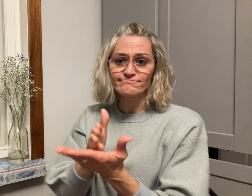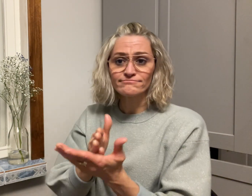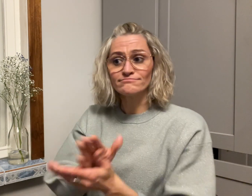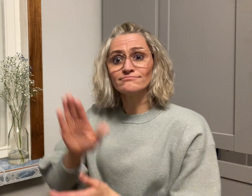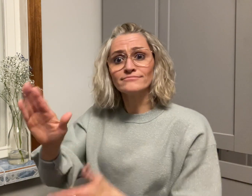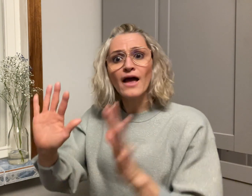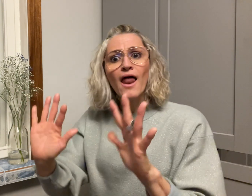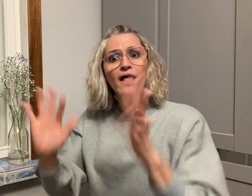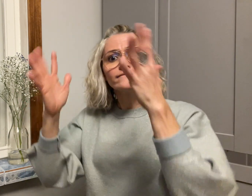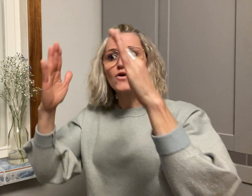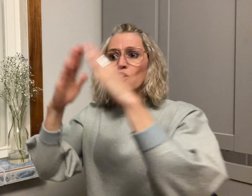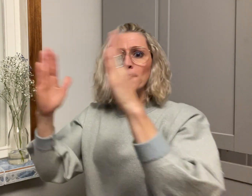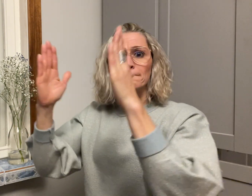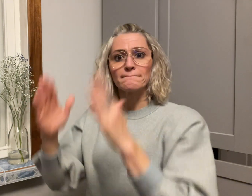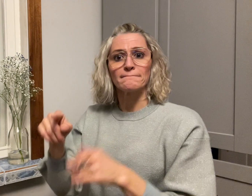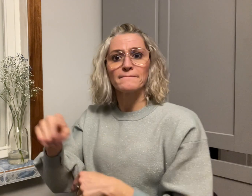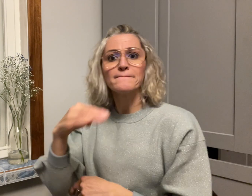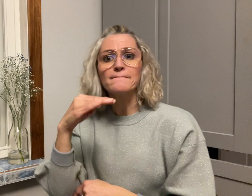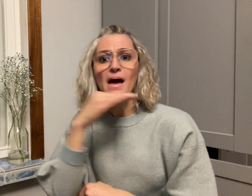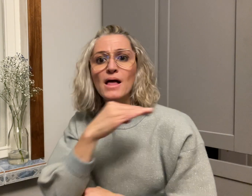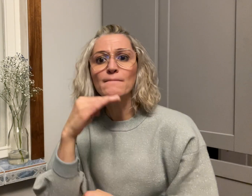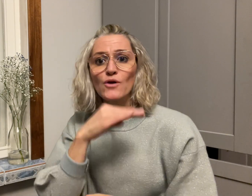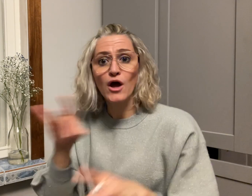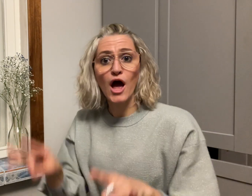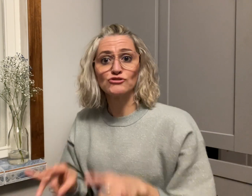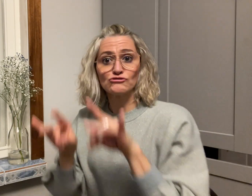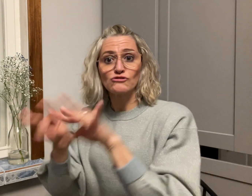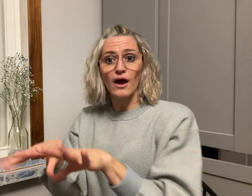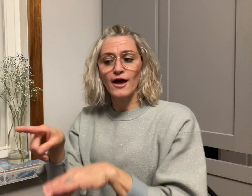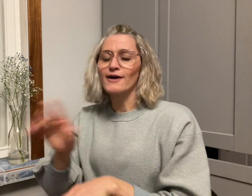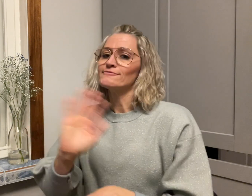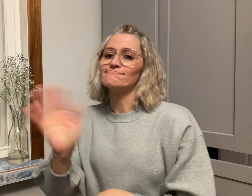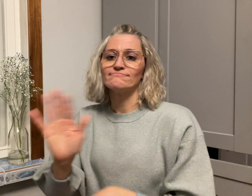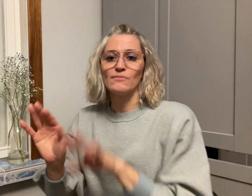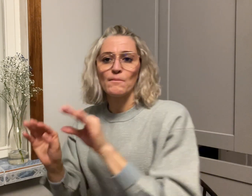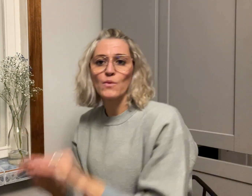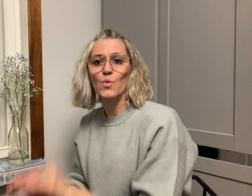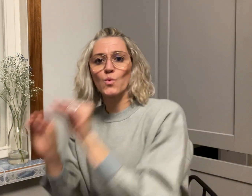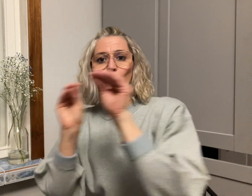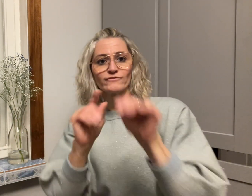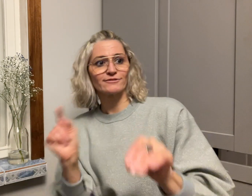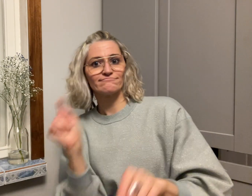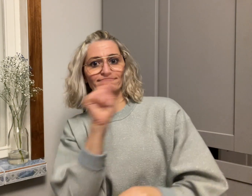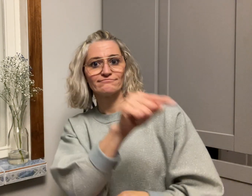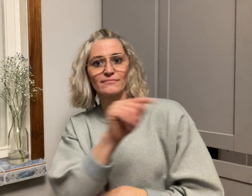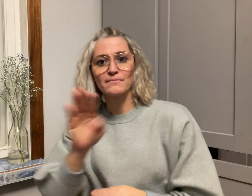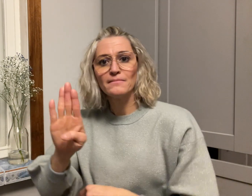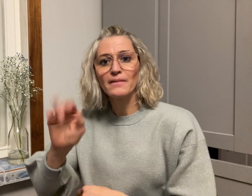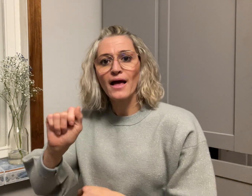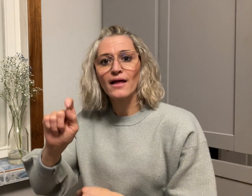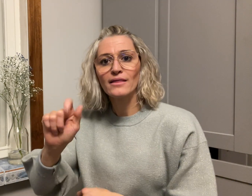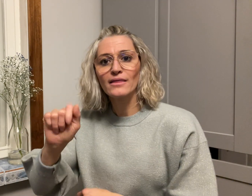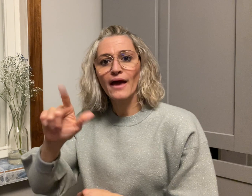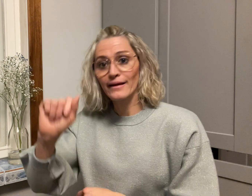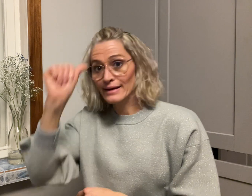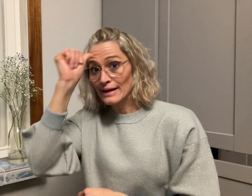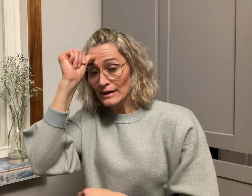Australia to Batala, India to be closer to their family.